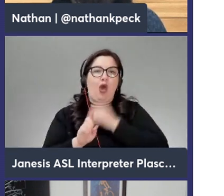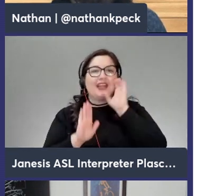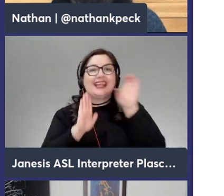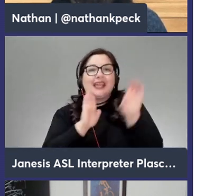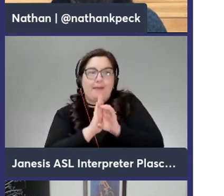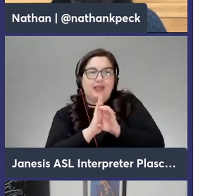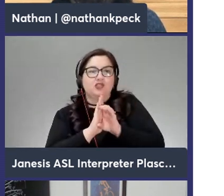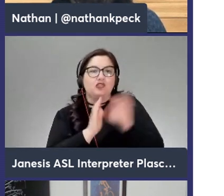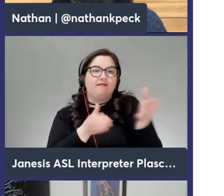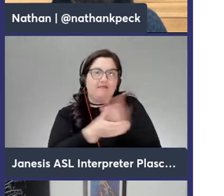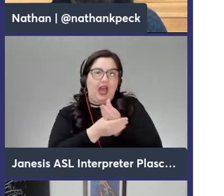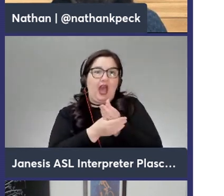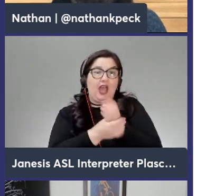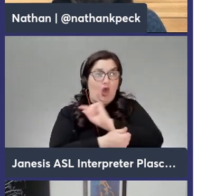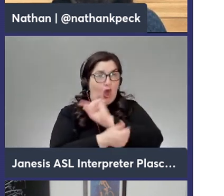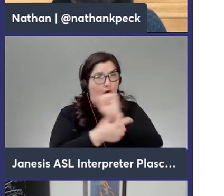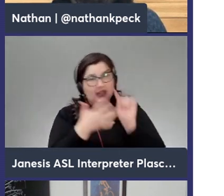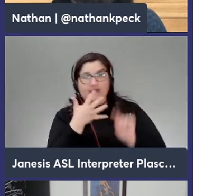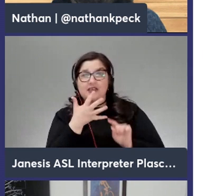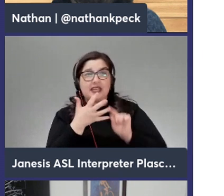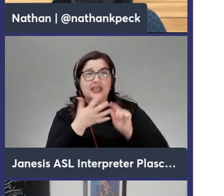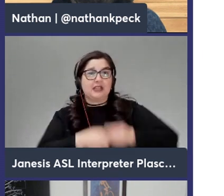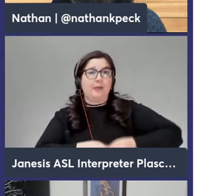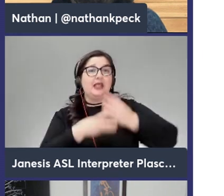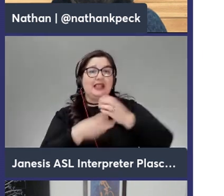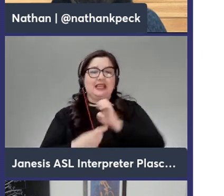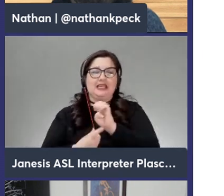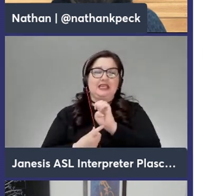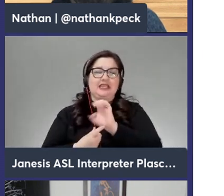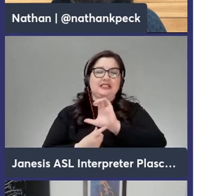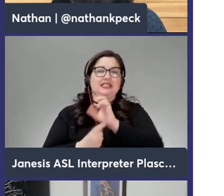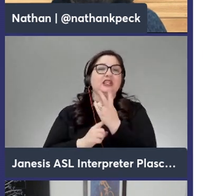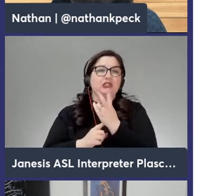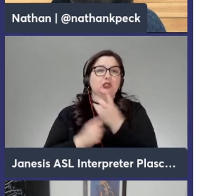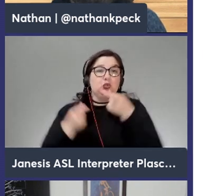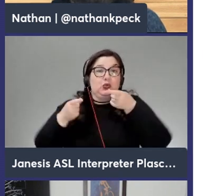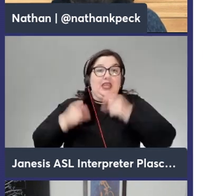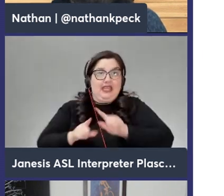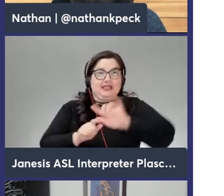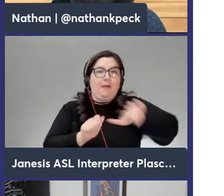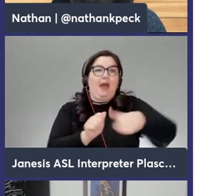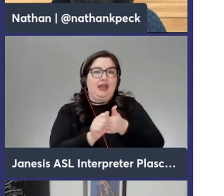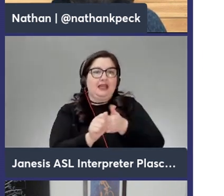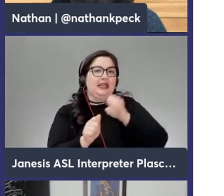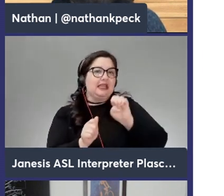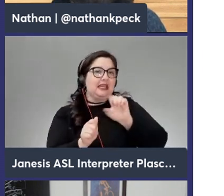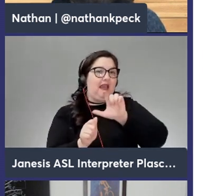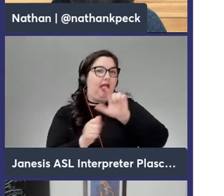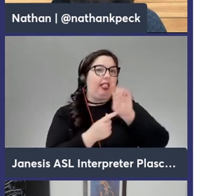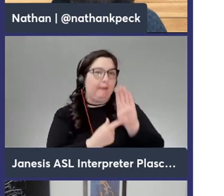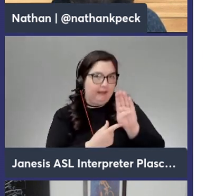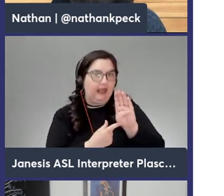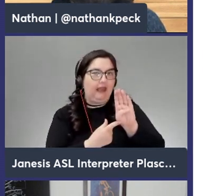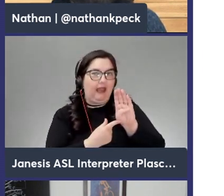All of these things are being loaded off of an EC2 Instance that's behind an ELB in Sydney, Australia.